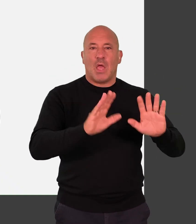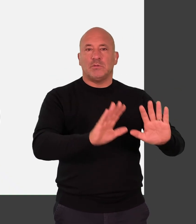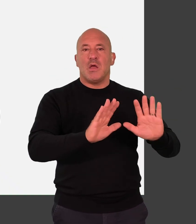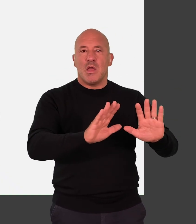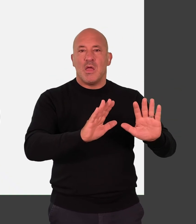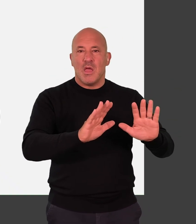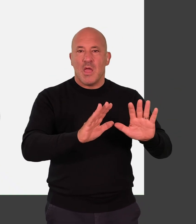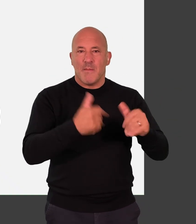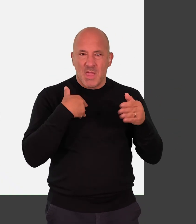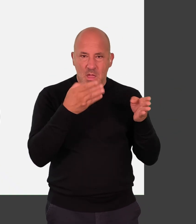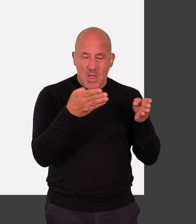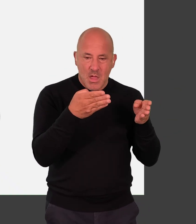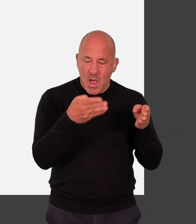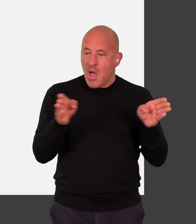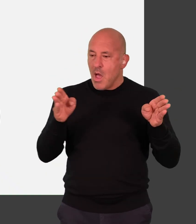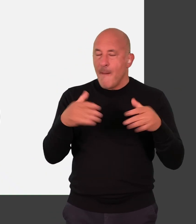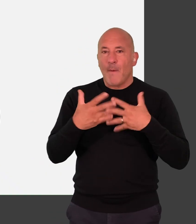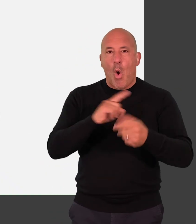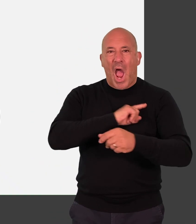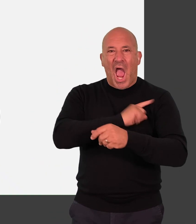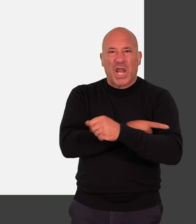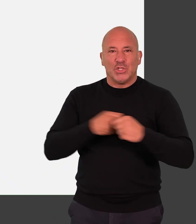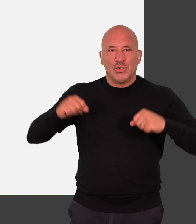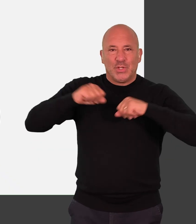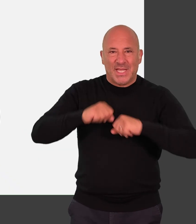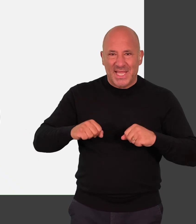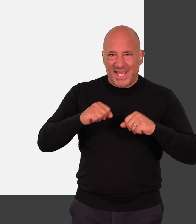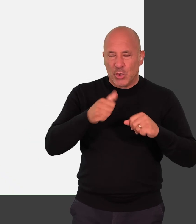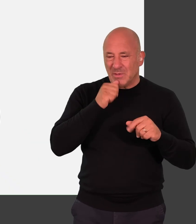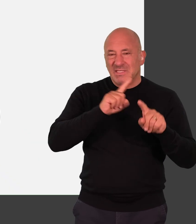This allows a wider view of what can be seen as it frees up energy